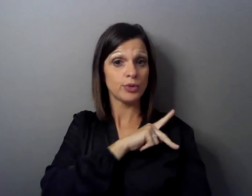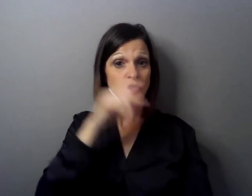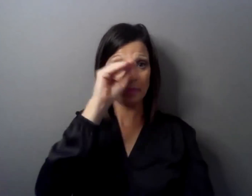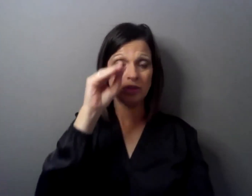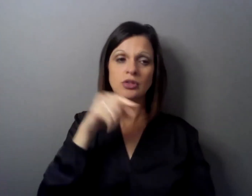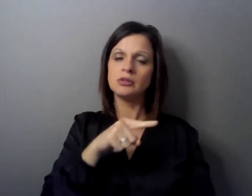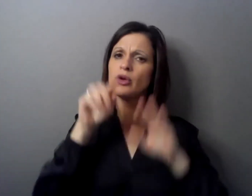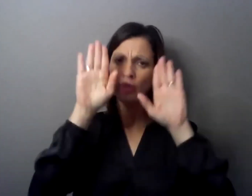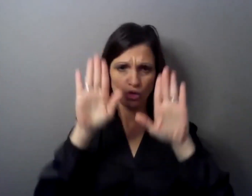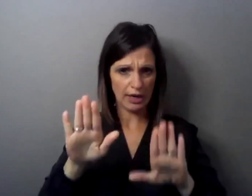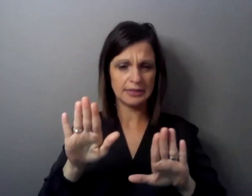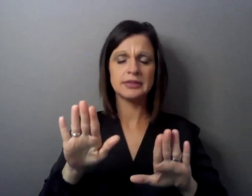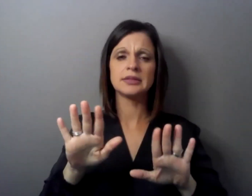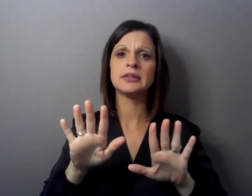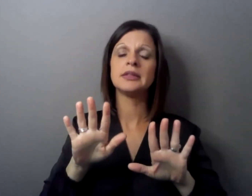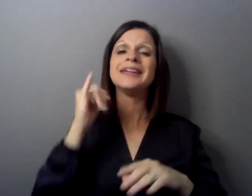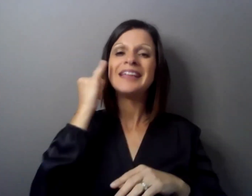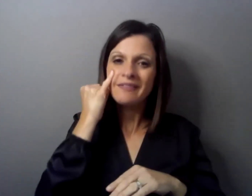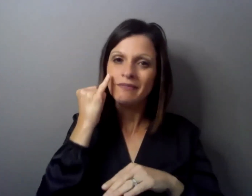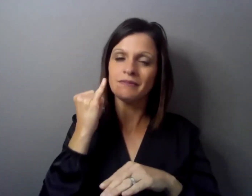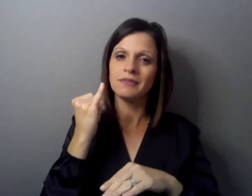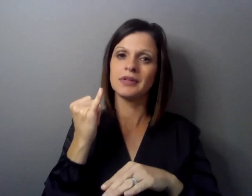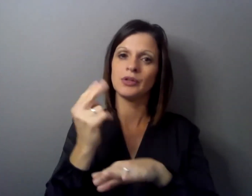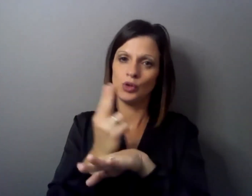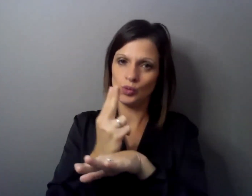they are a great thing if they are used correctly.